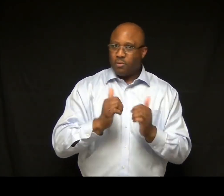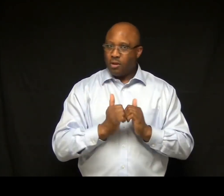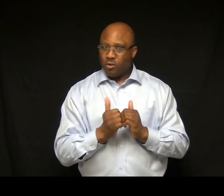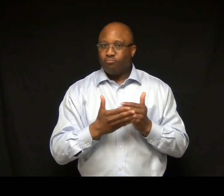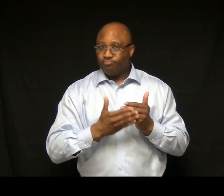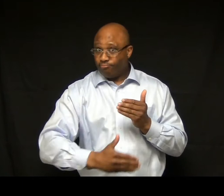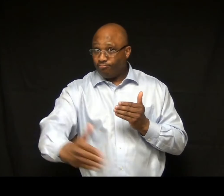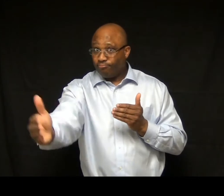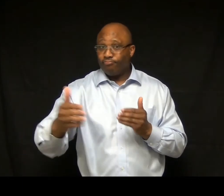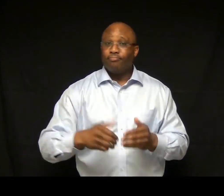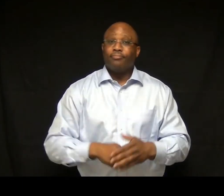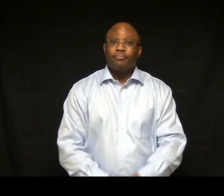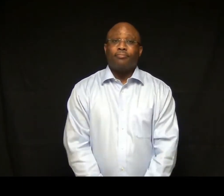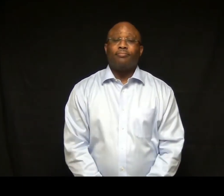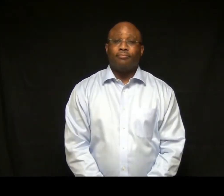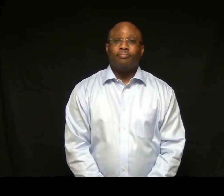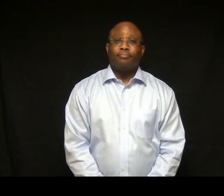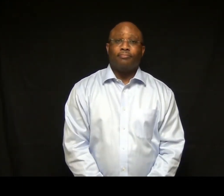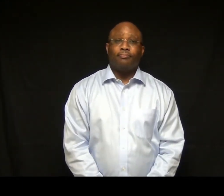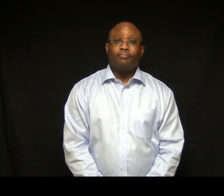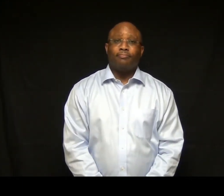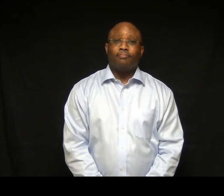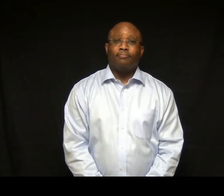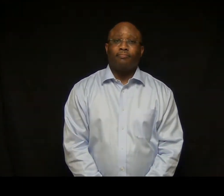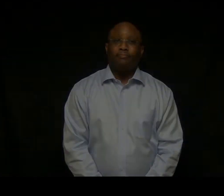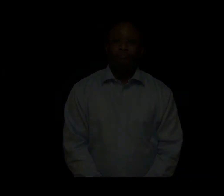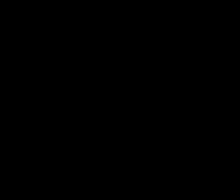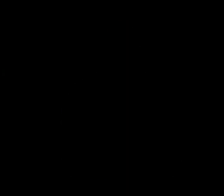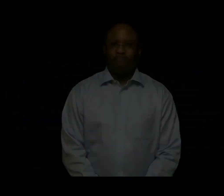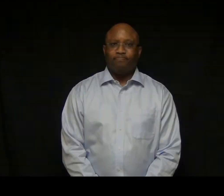once it is identified.